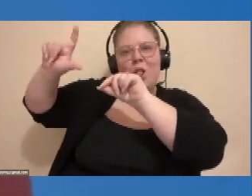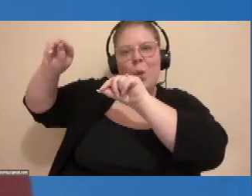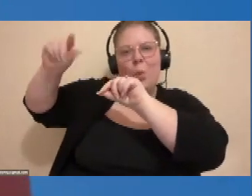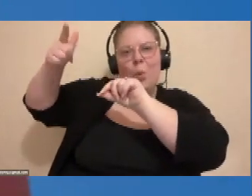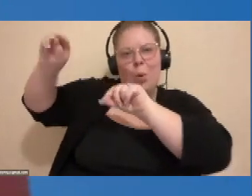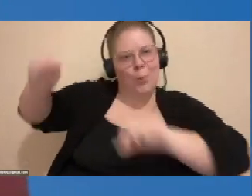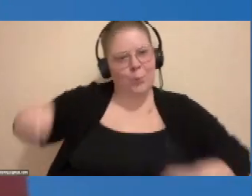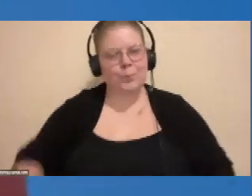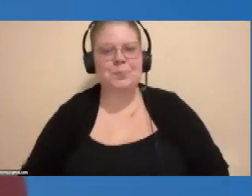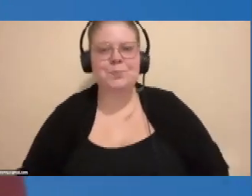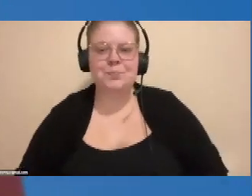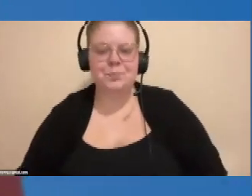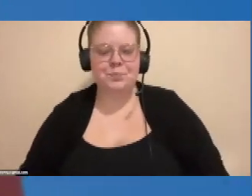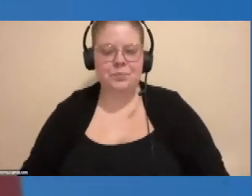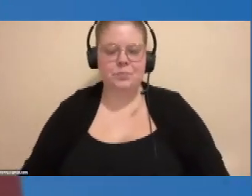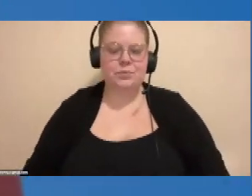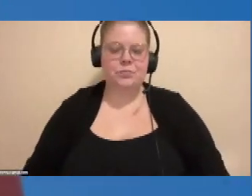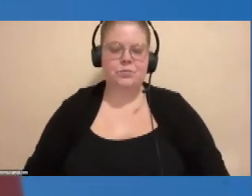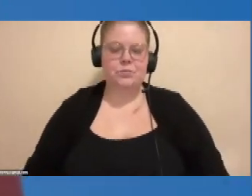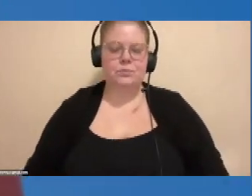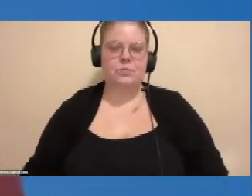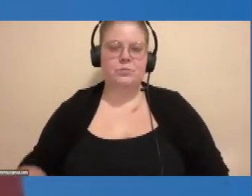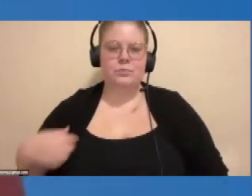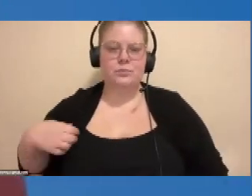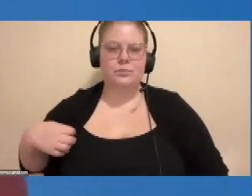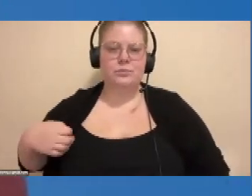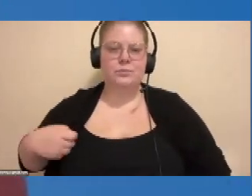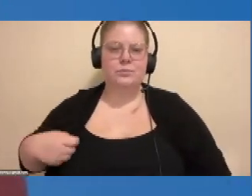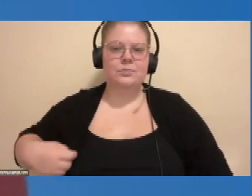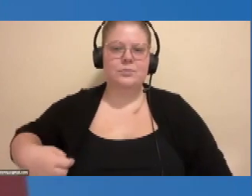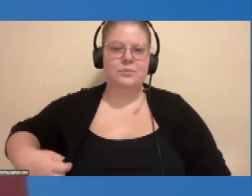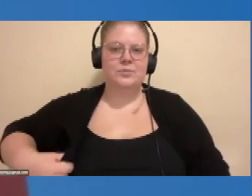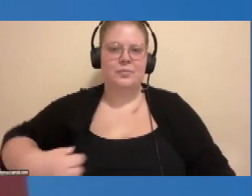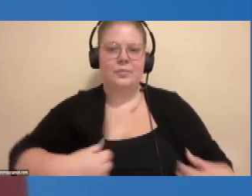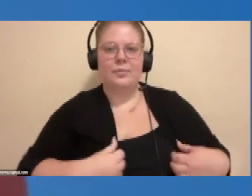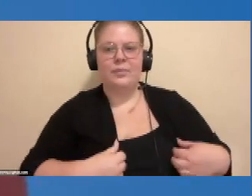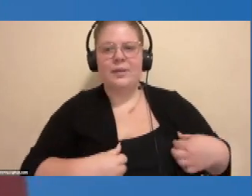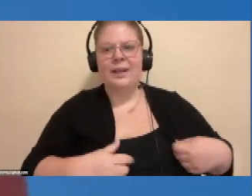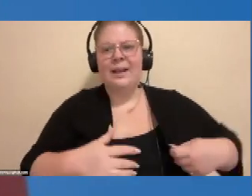The most needed and expanded research that I think